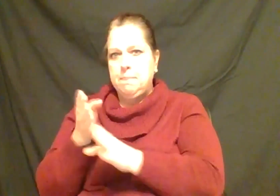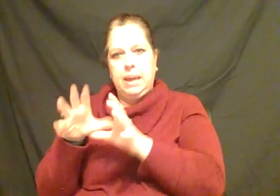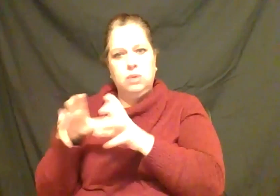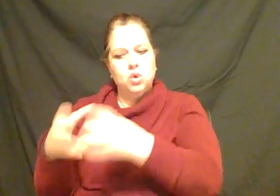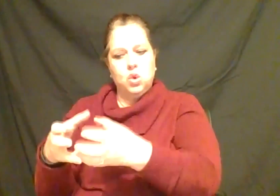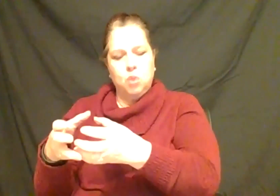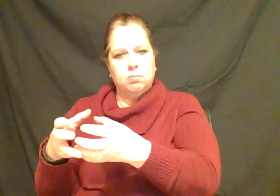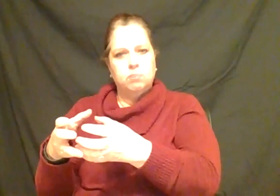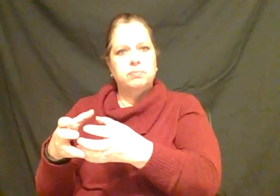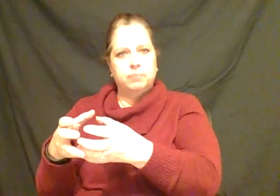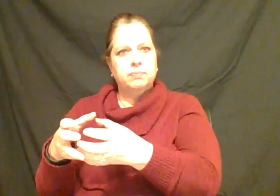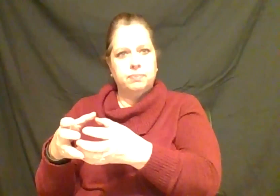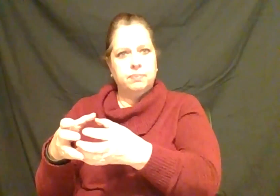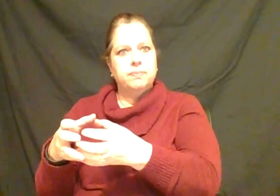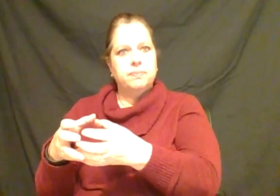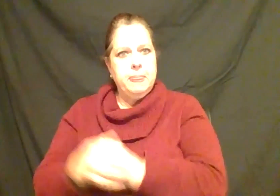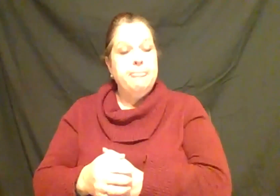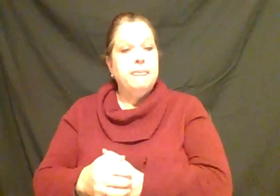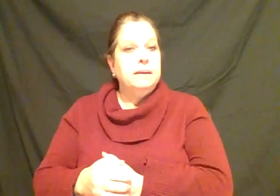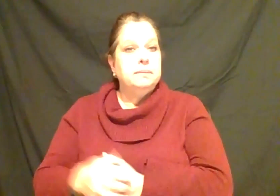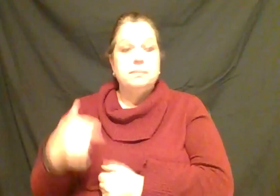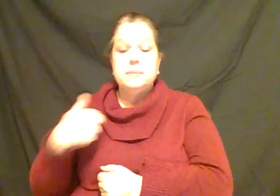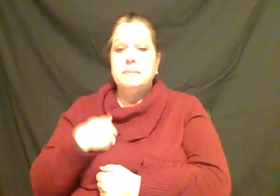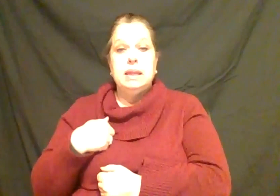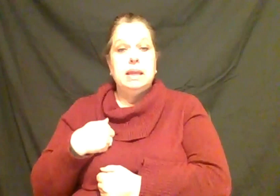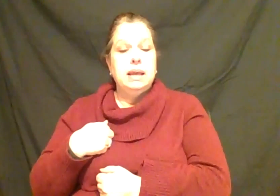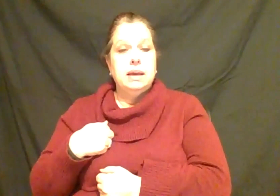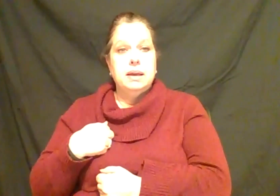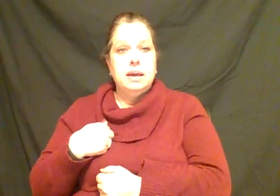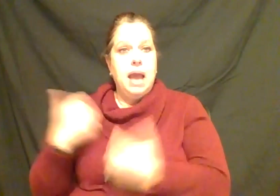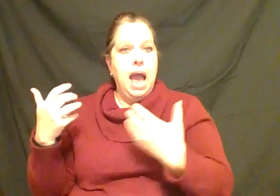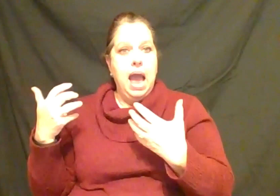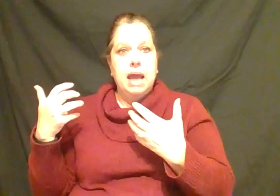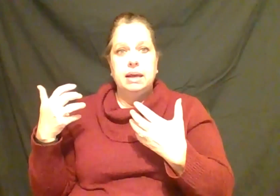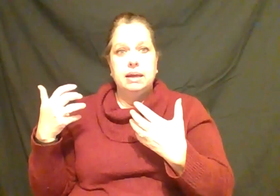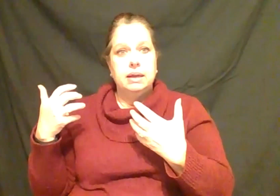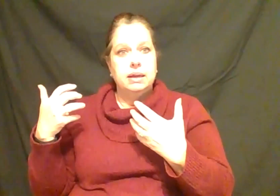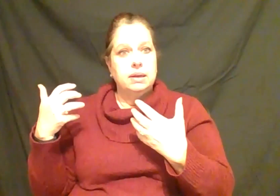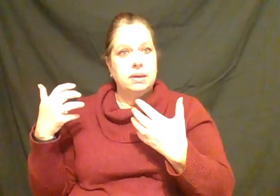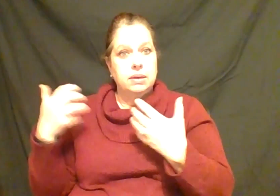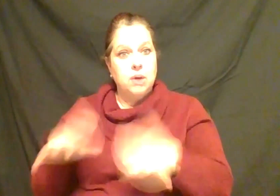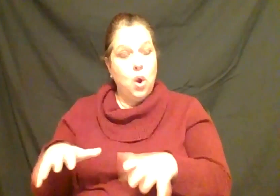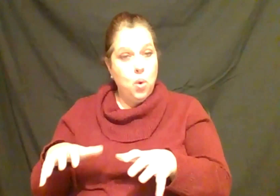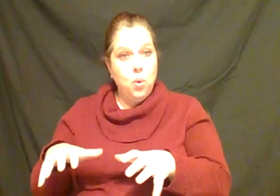will be seen i i do not want to sell short of the fact that we do have some middle school students